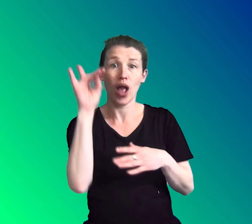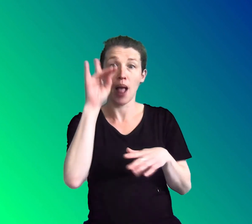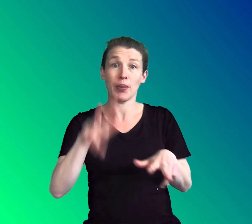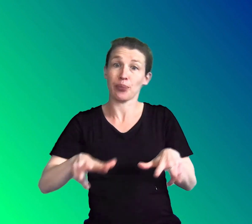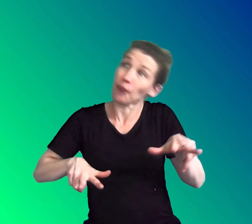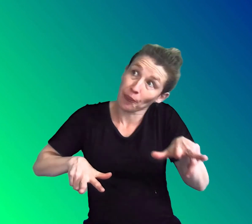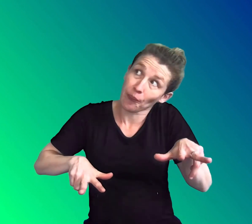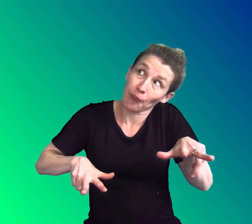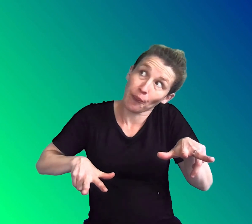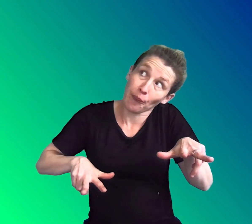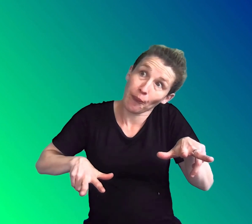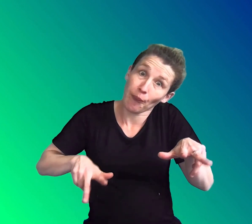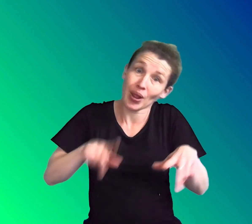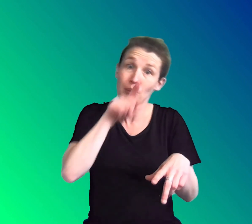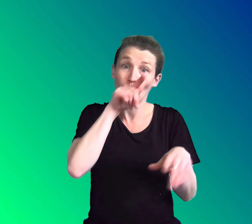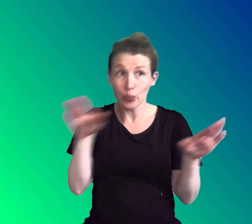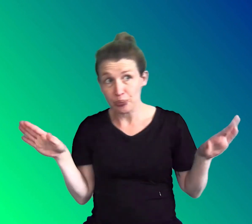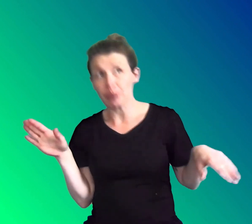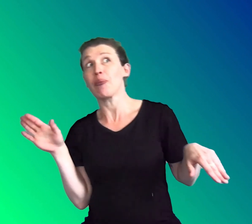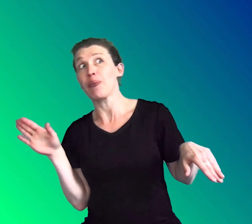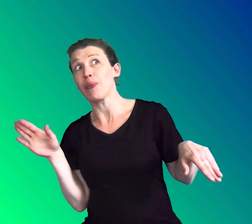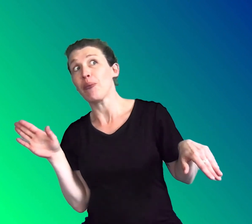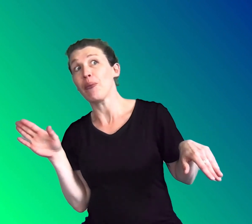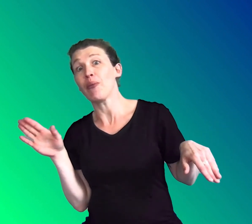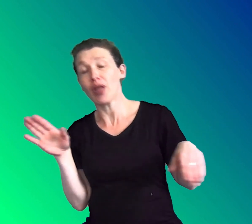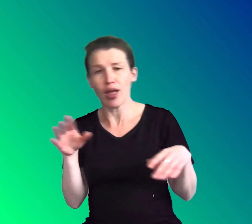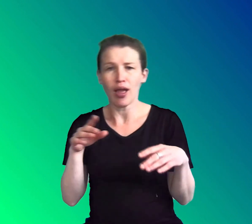who stood still while we took their photos.